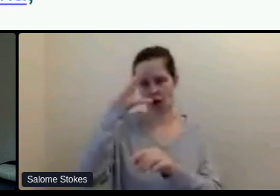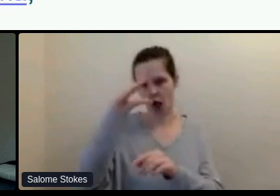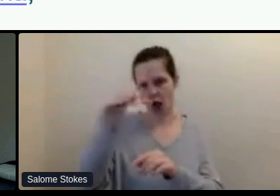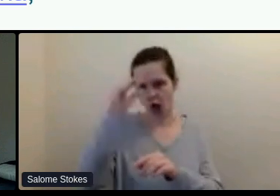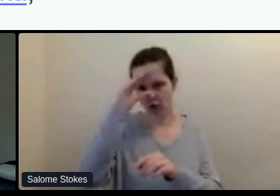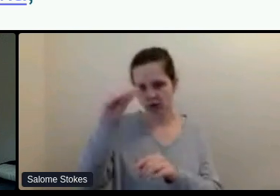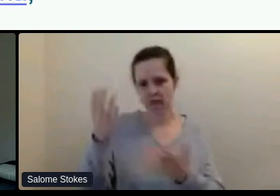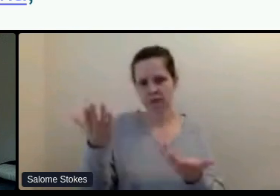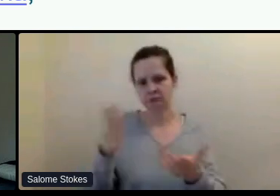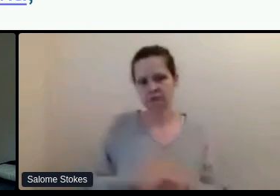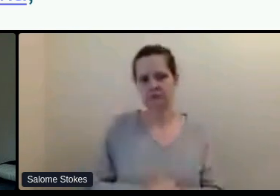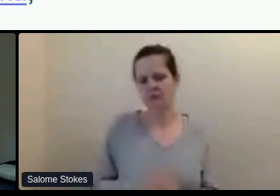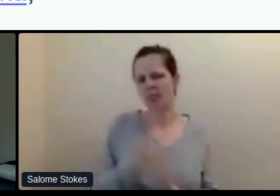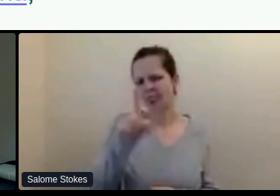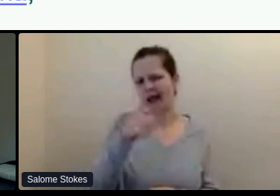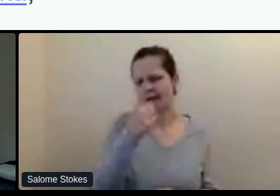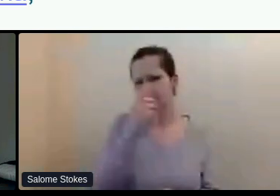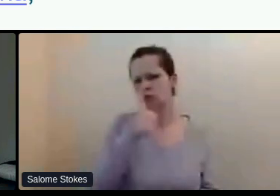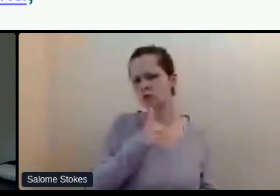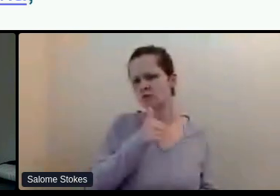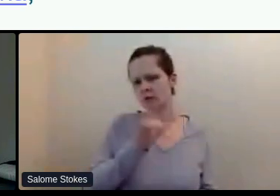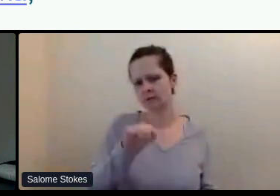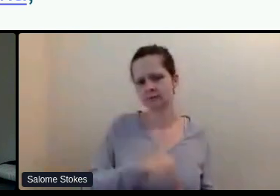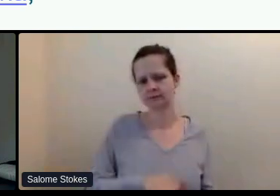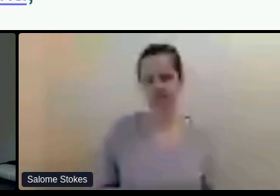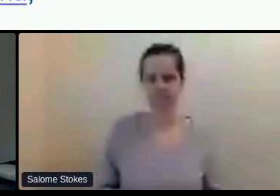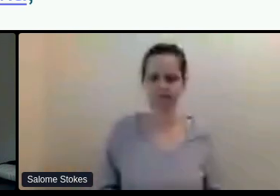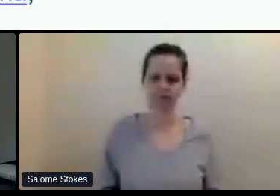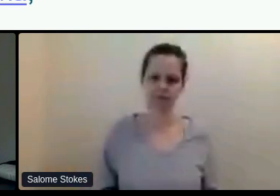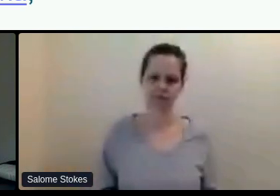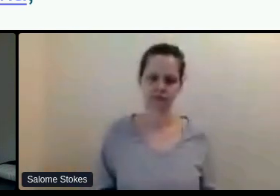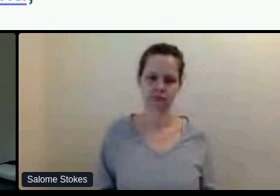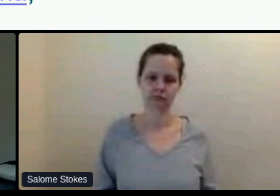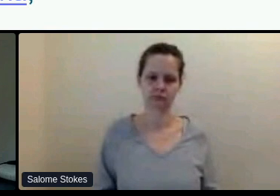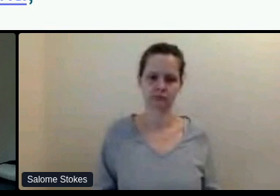I think the other thing to say is that also generally you have to have the live region